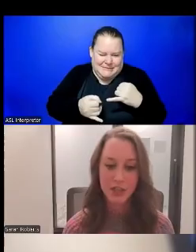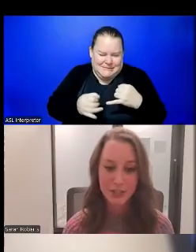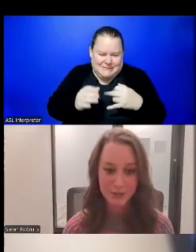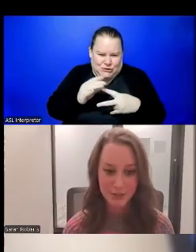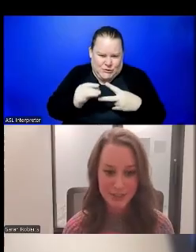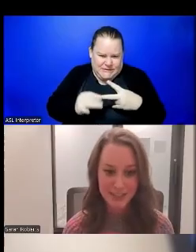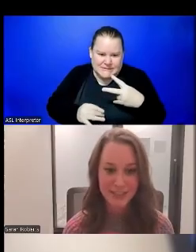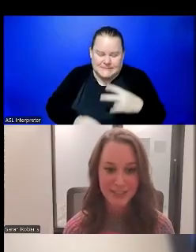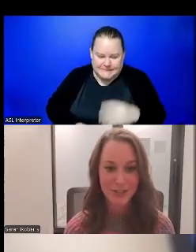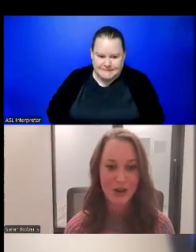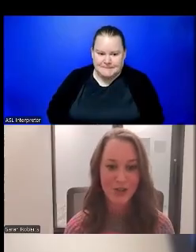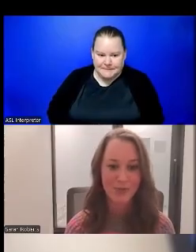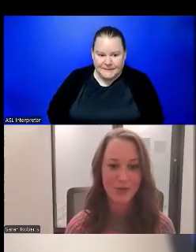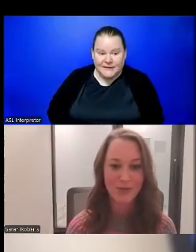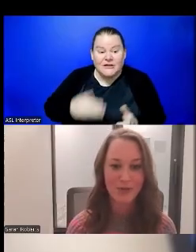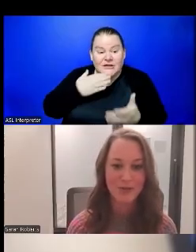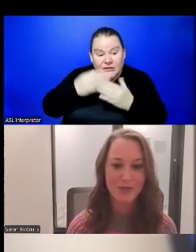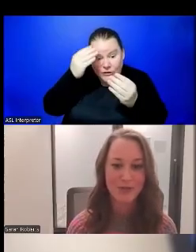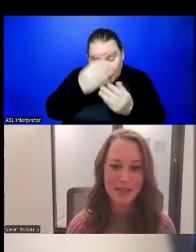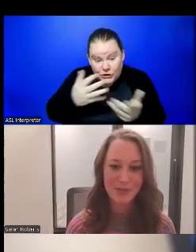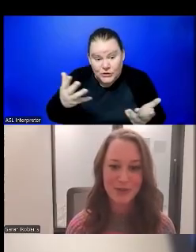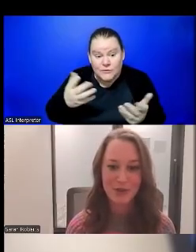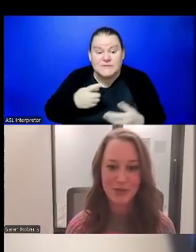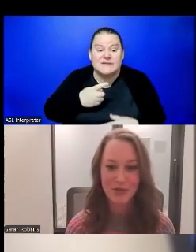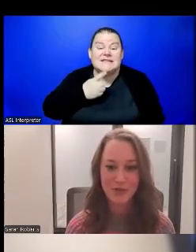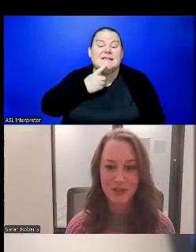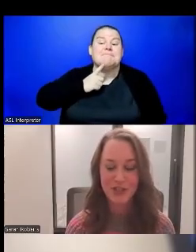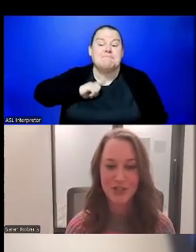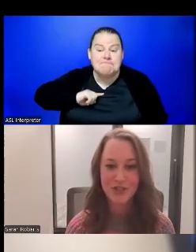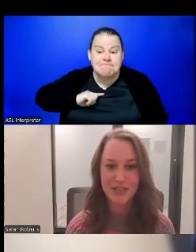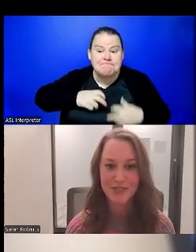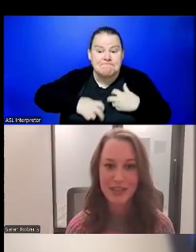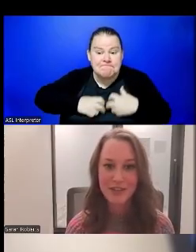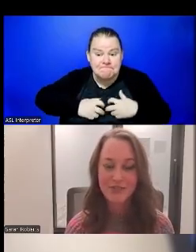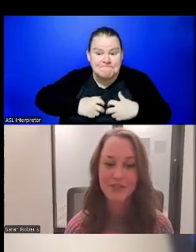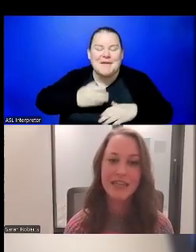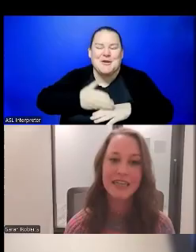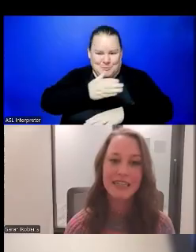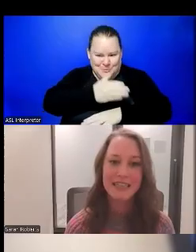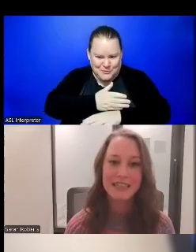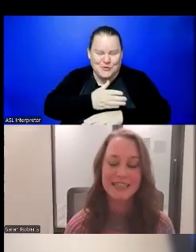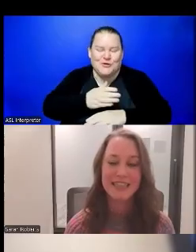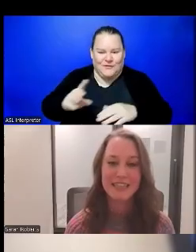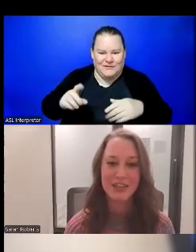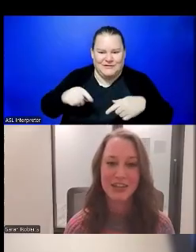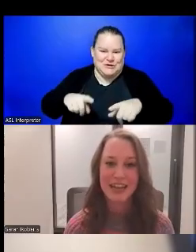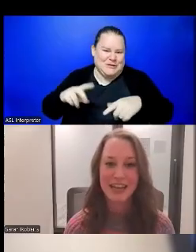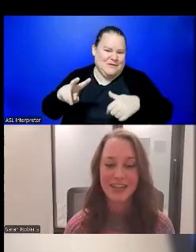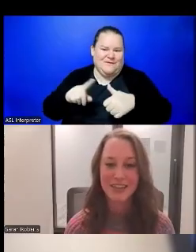The good news is that the swallowing problems really improve over the first two years of life. These kids are getting